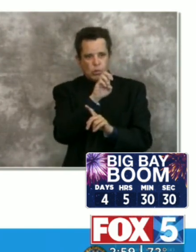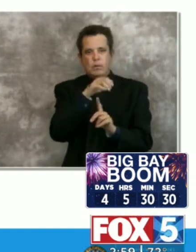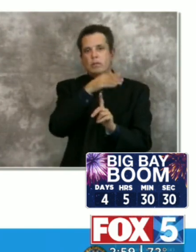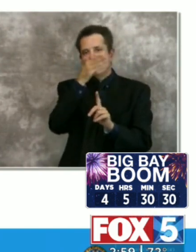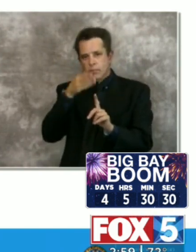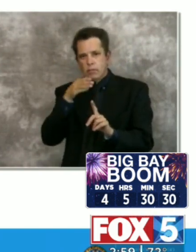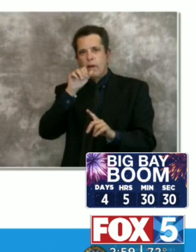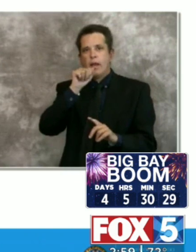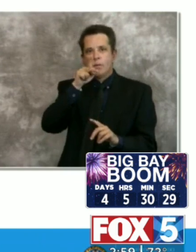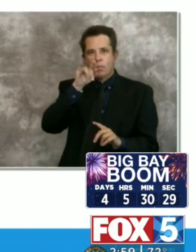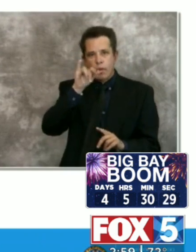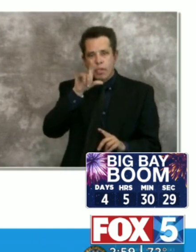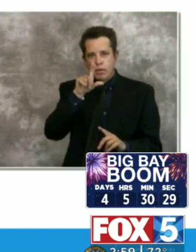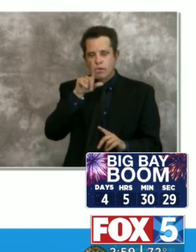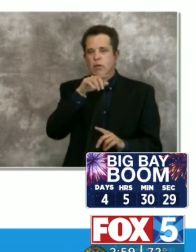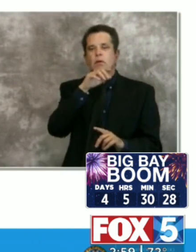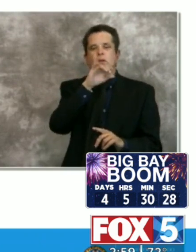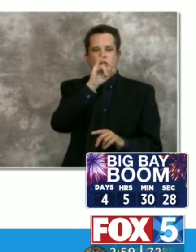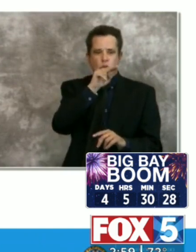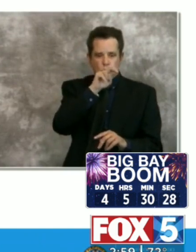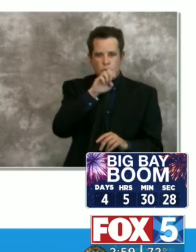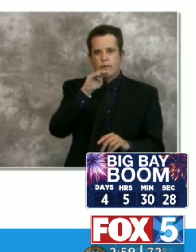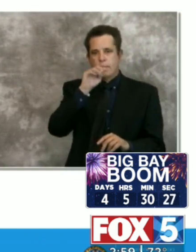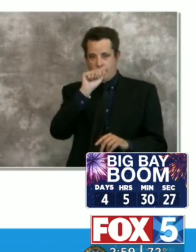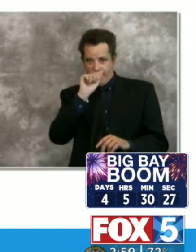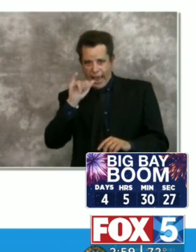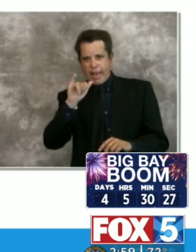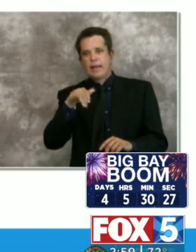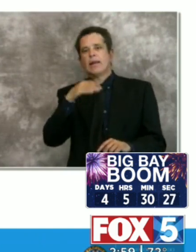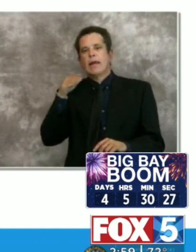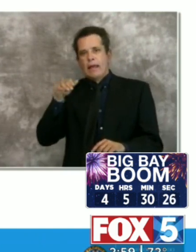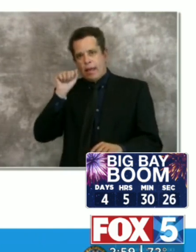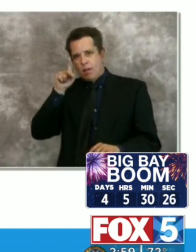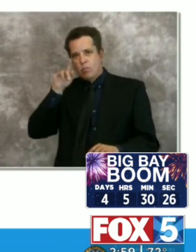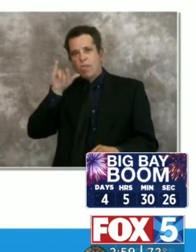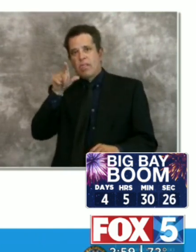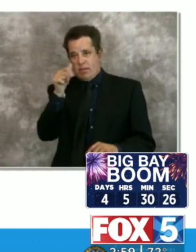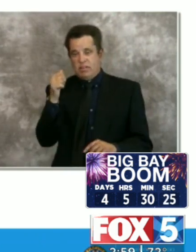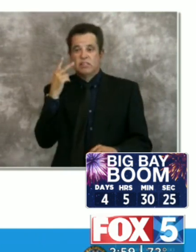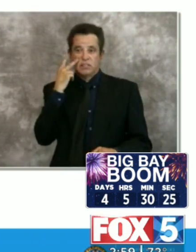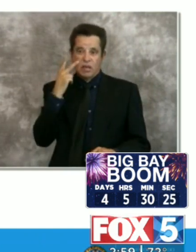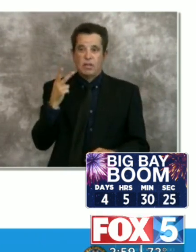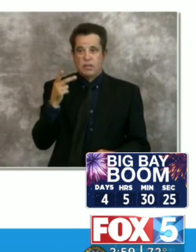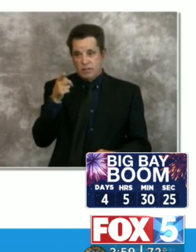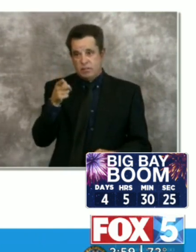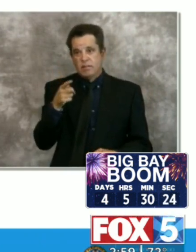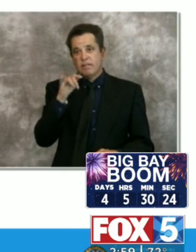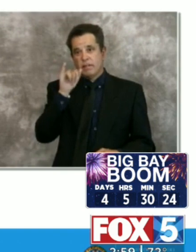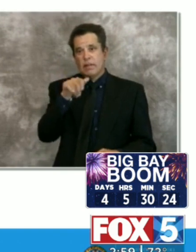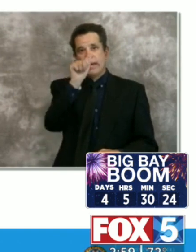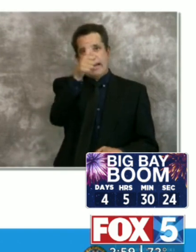WILL SEE IN THIS SLIDE. IF YOU LOOK AT THE PAST 3 JUNE APRIL